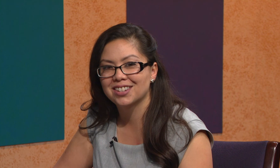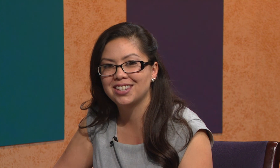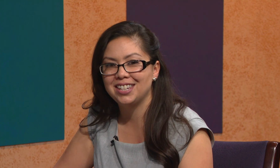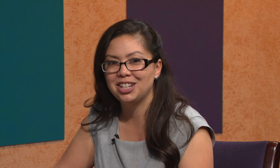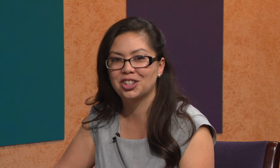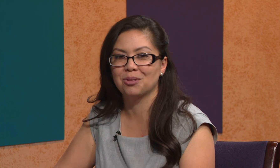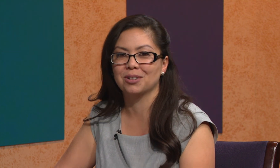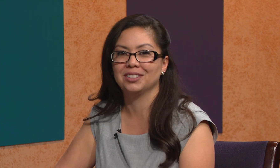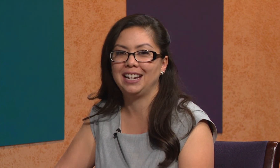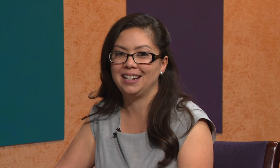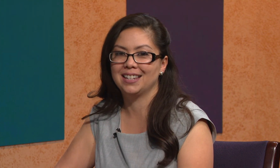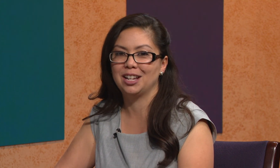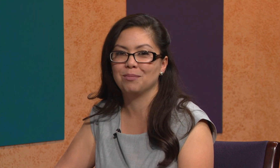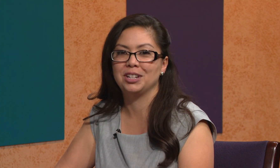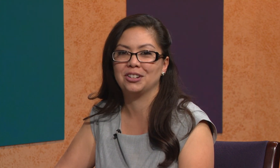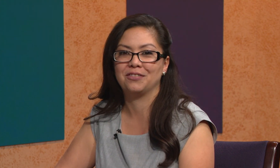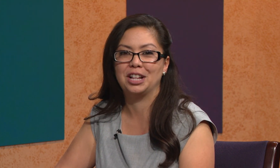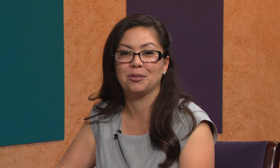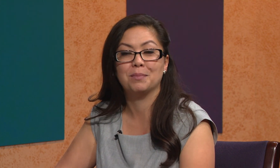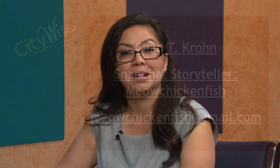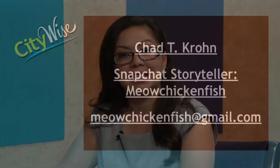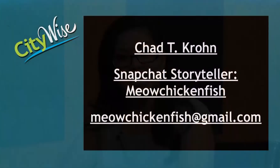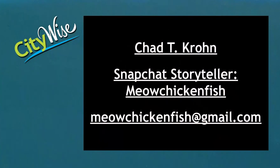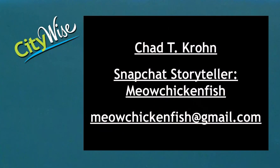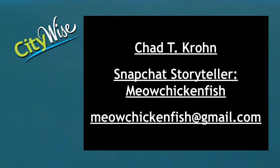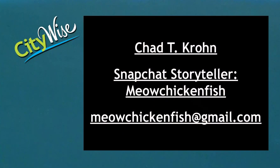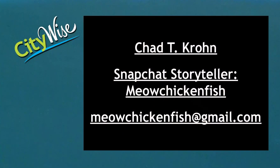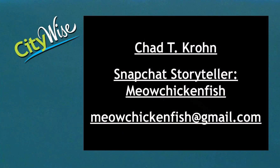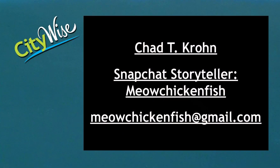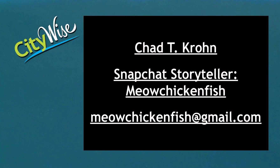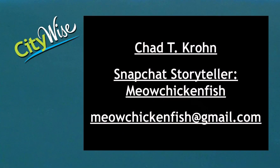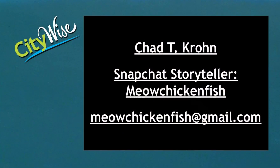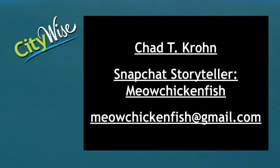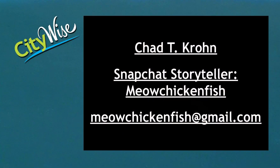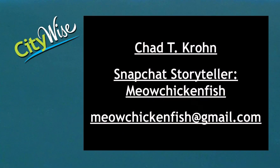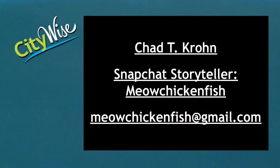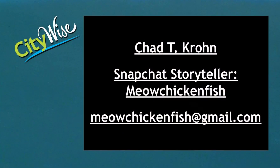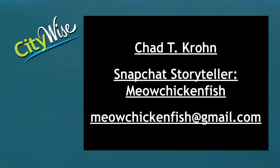to teach the world ASL, be sure to follow him on Snapchat at Meow-chicken-fish.